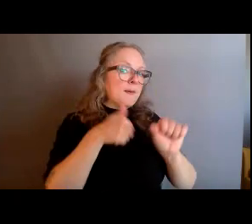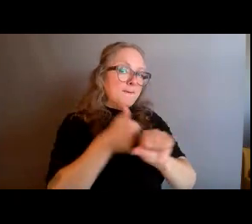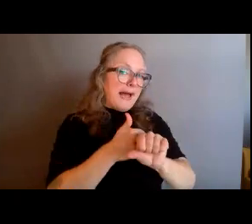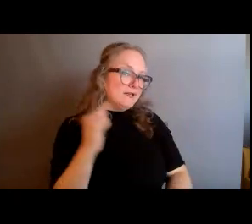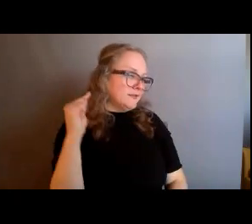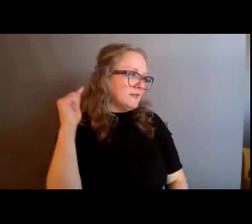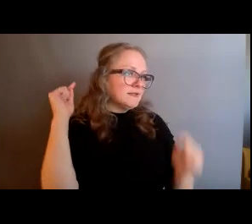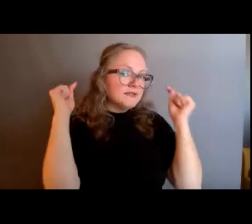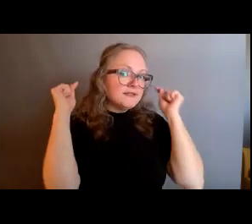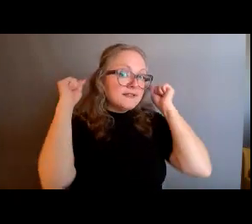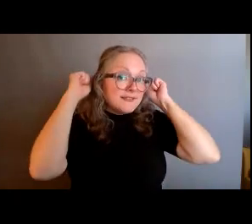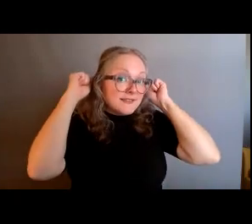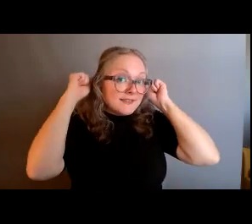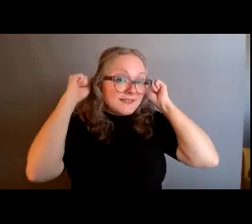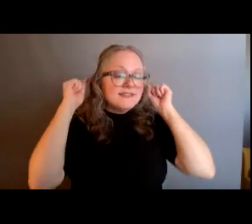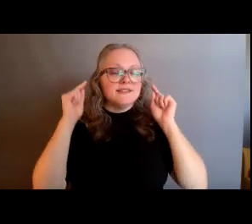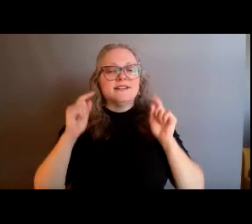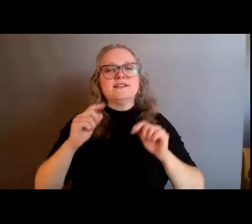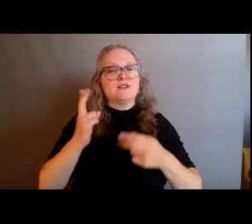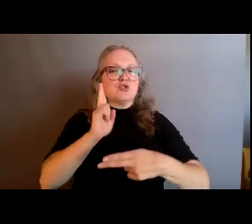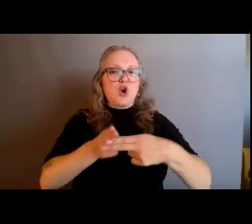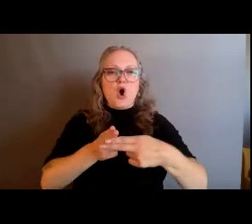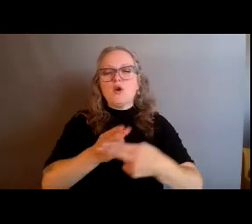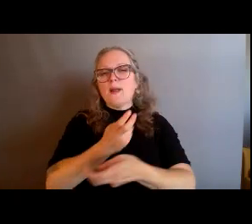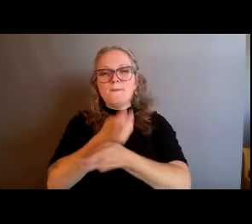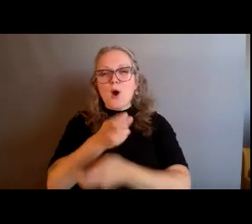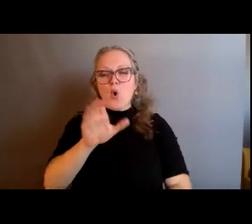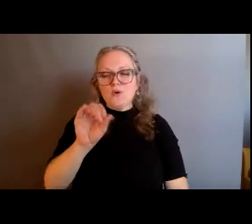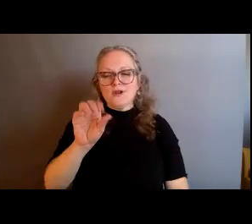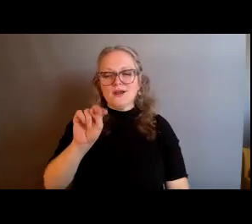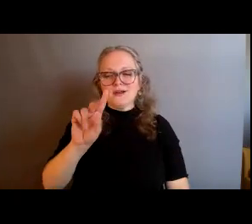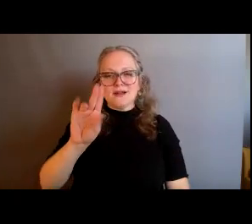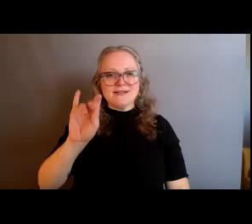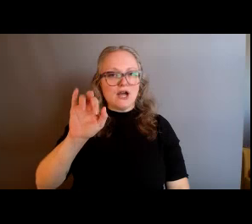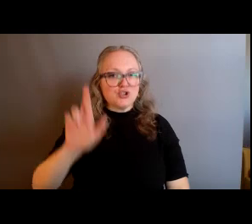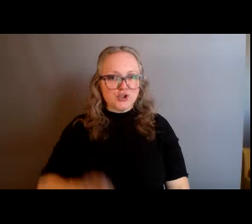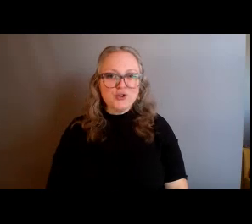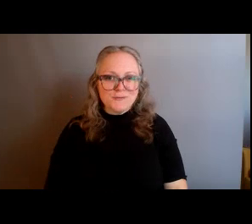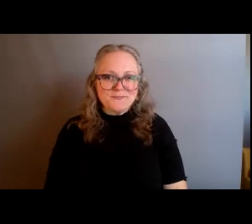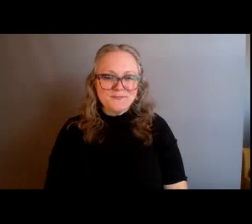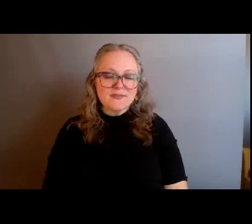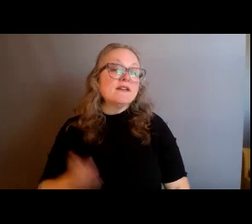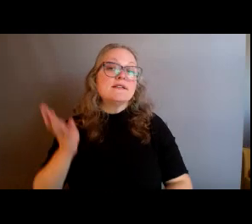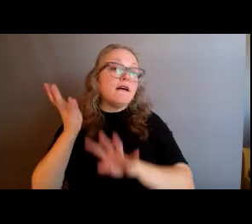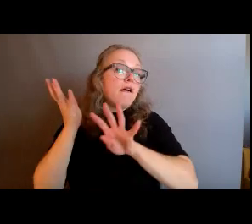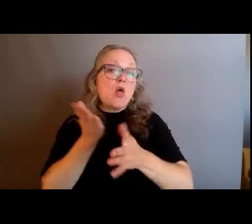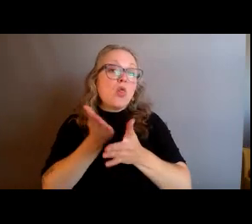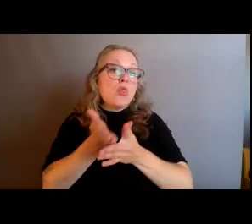head and it goes behind their ear. To the mastoid bone and it's it's that's there